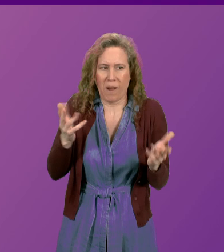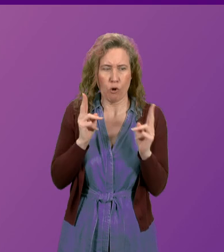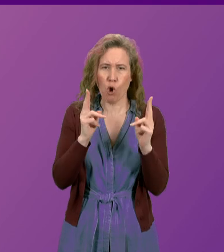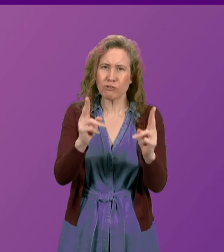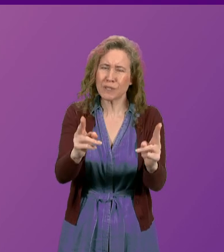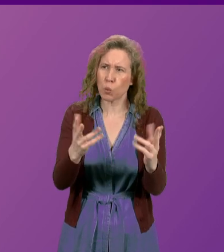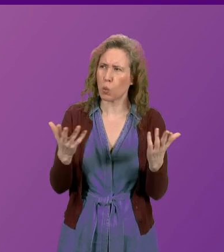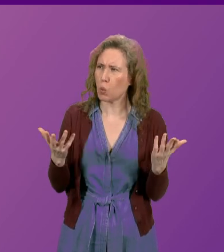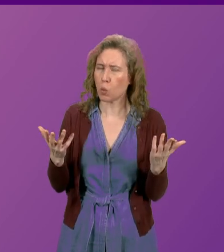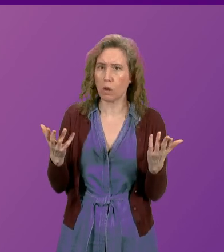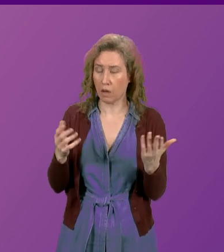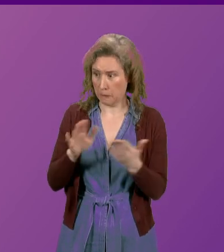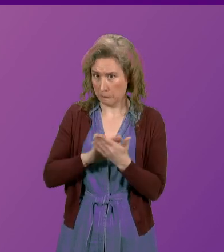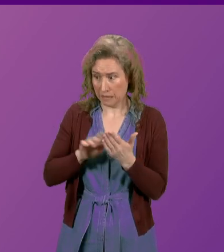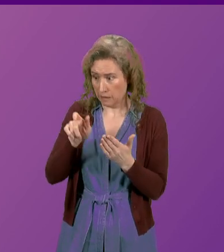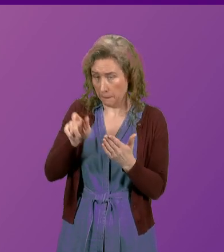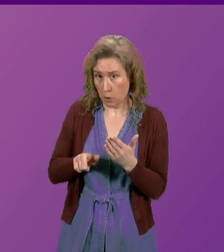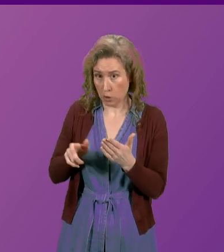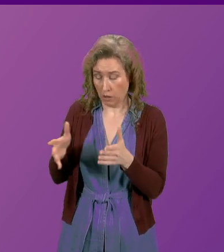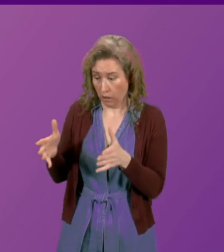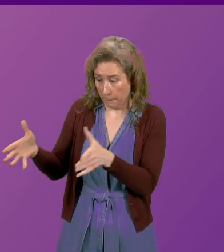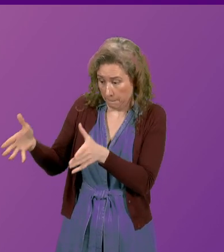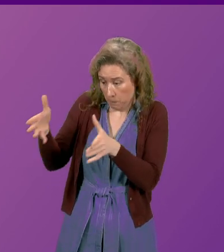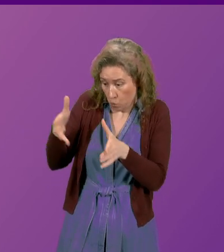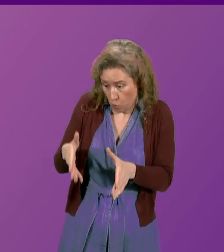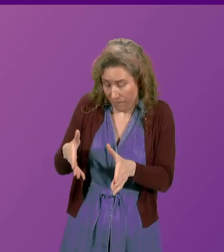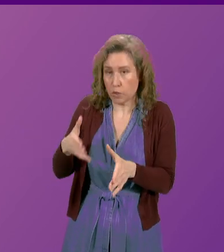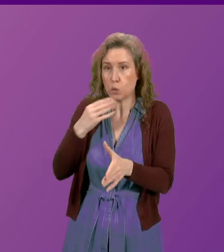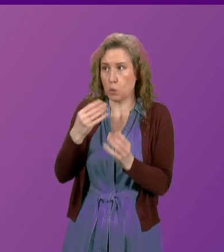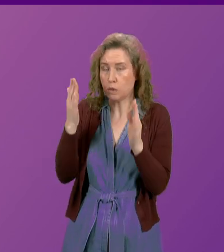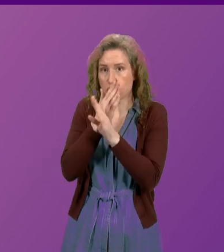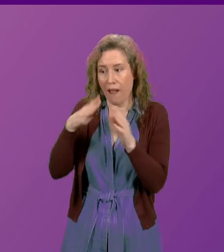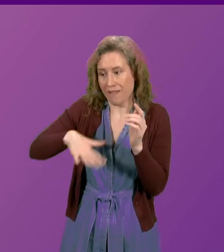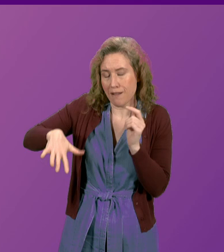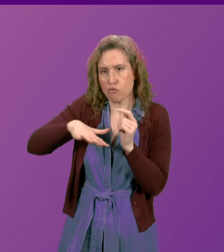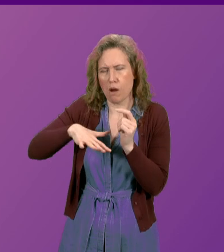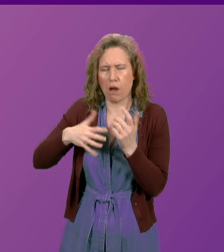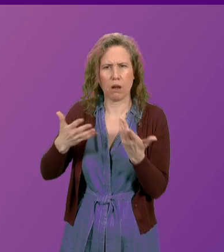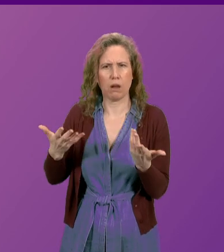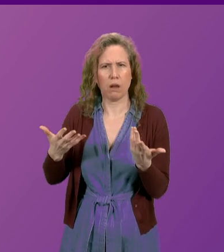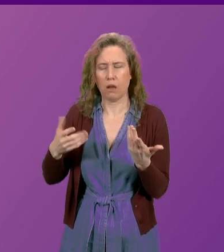then move the extra patient into the bed space to use the bed pan. It’s time consuming,